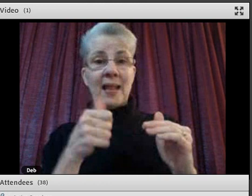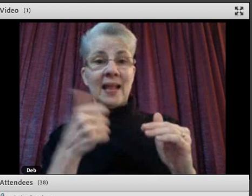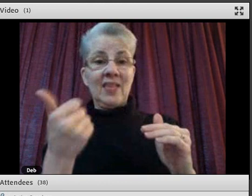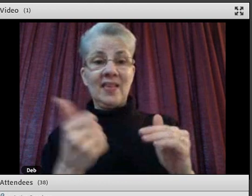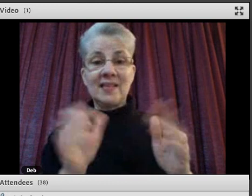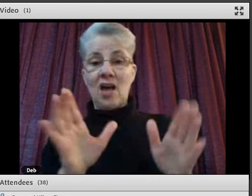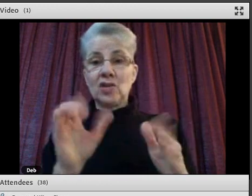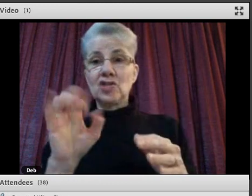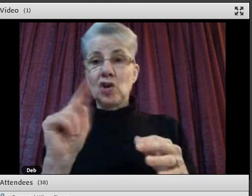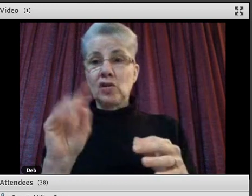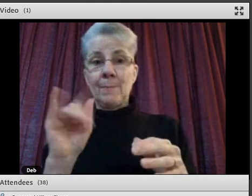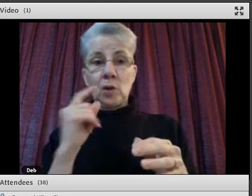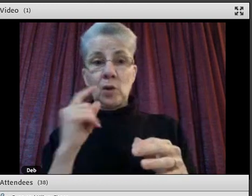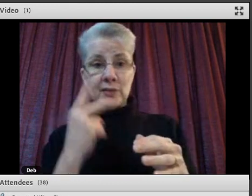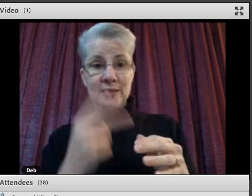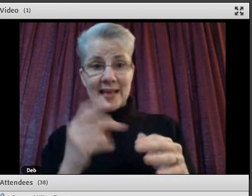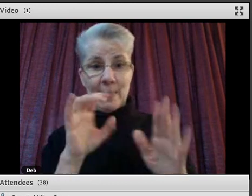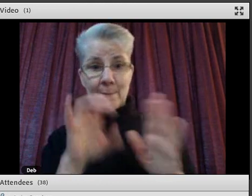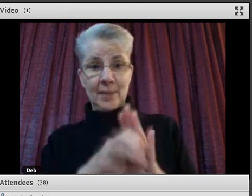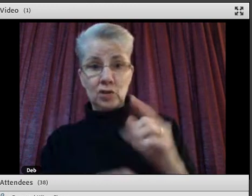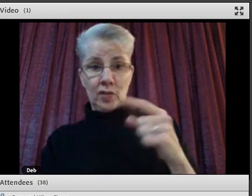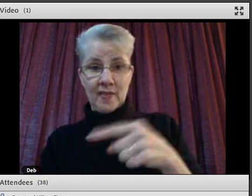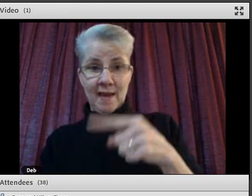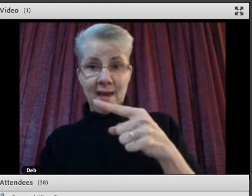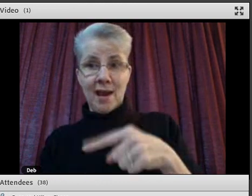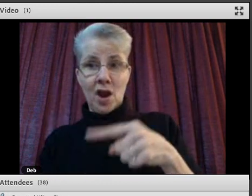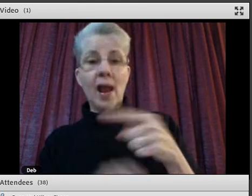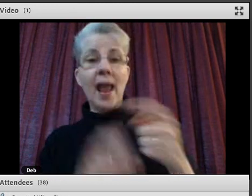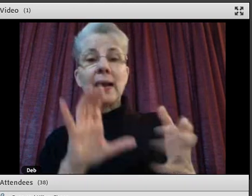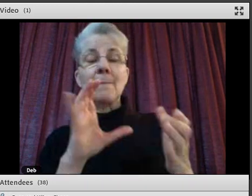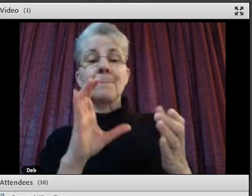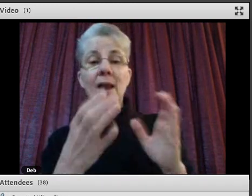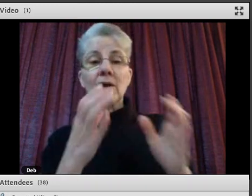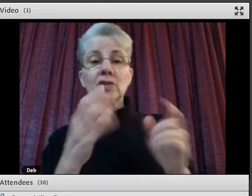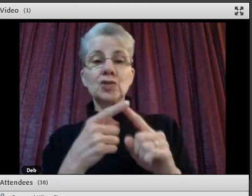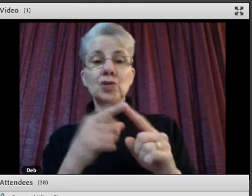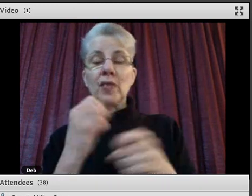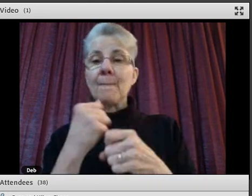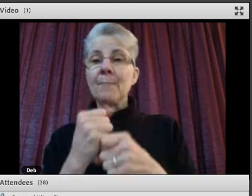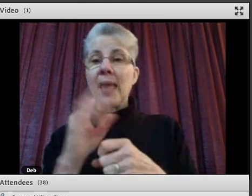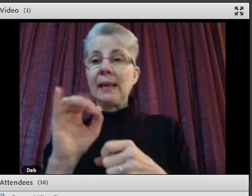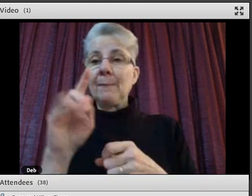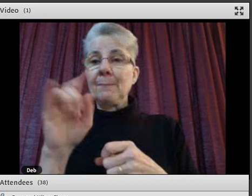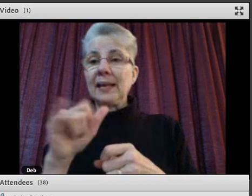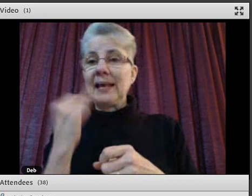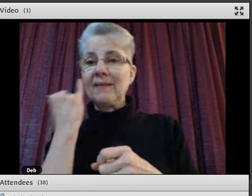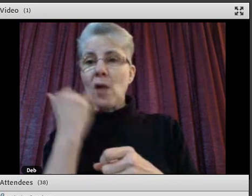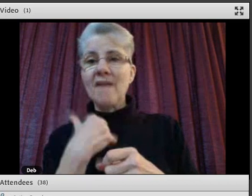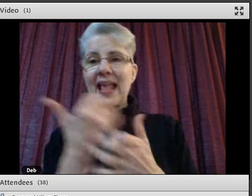And you can compare it to the Makey Makey. Or if you have any littleBits at your library